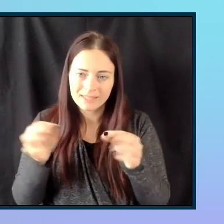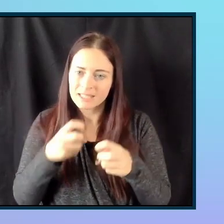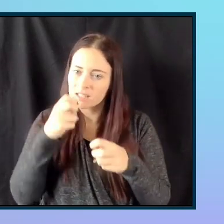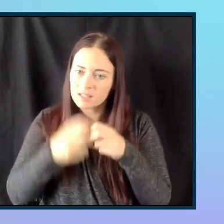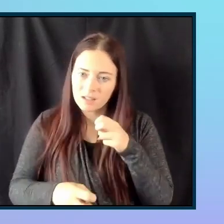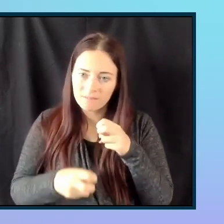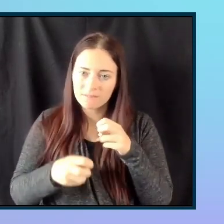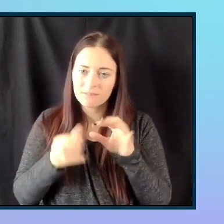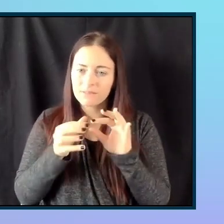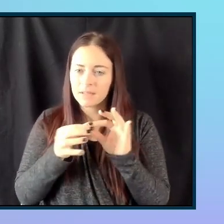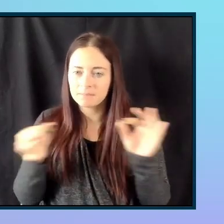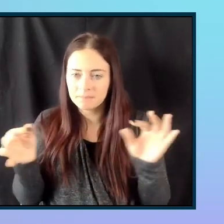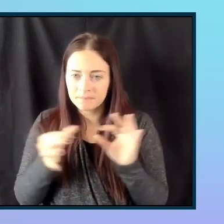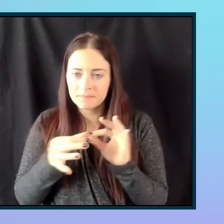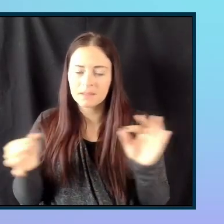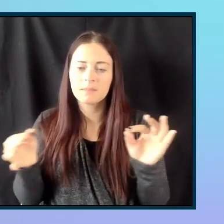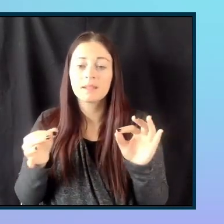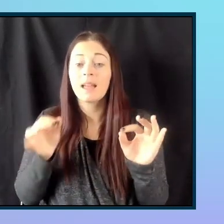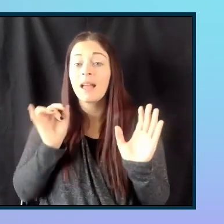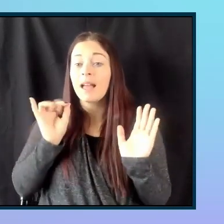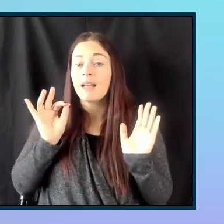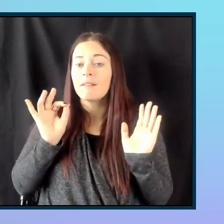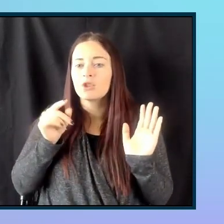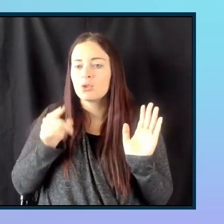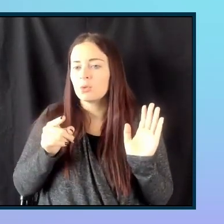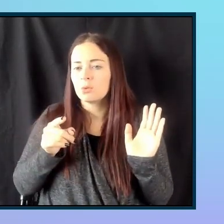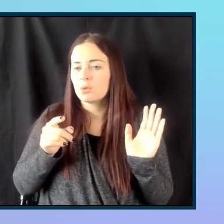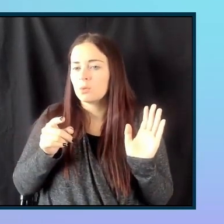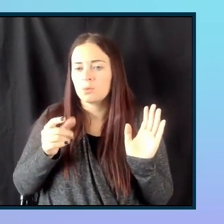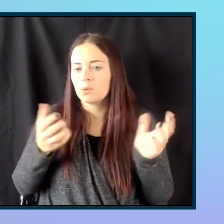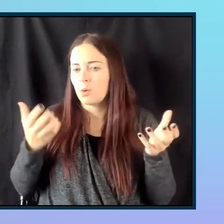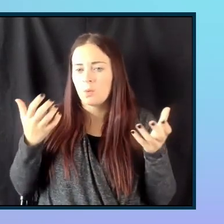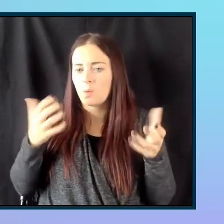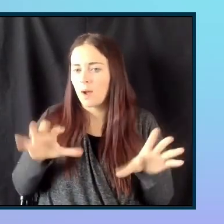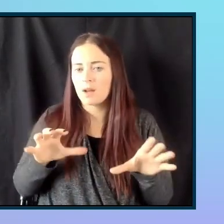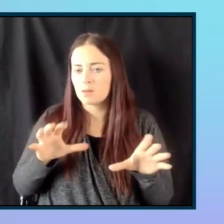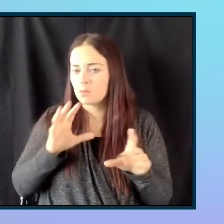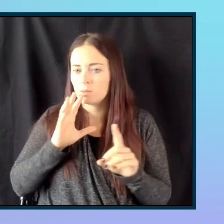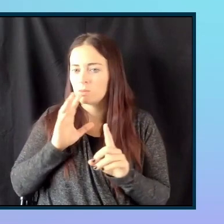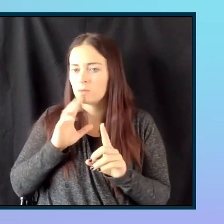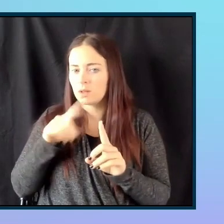And by all means, if you are not up for this subject, feel free to drop off.